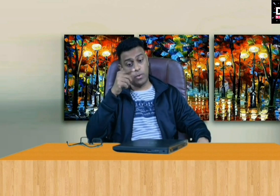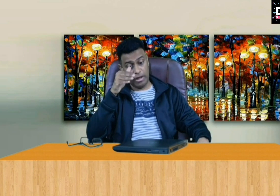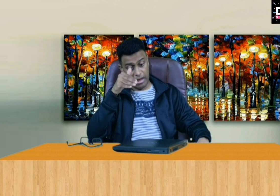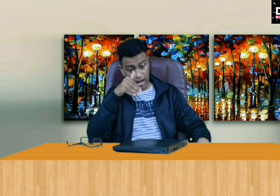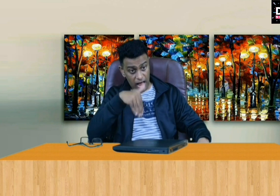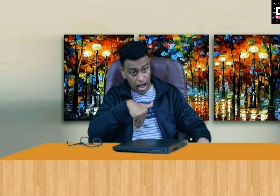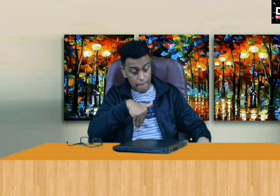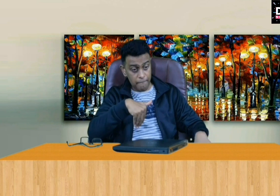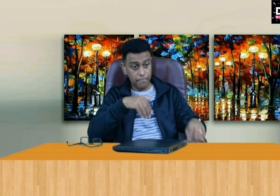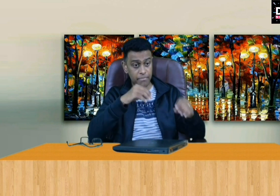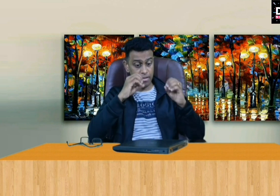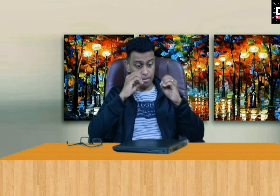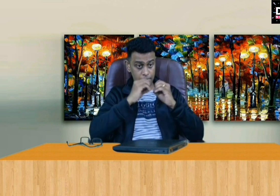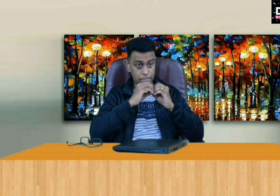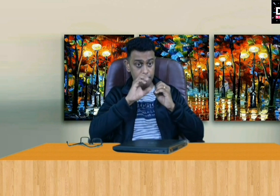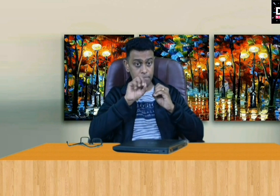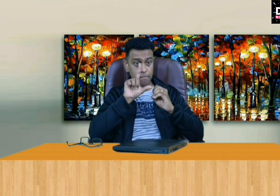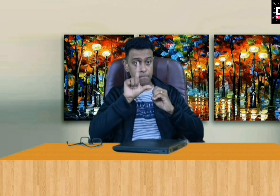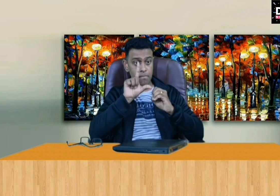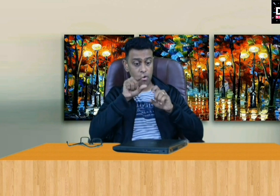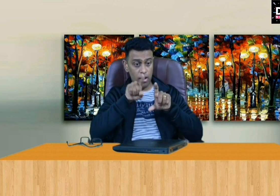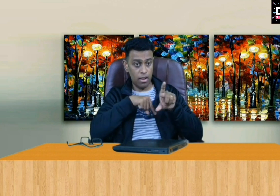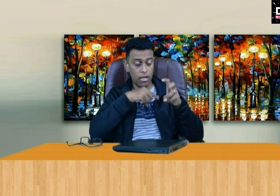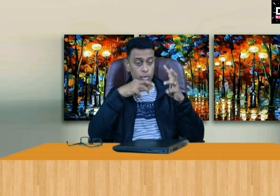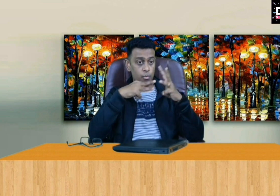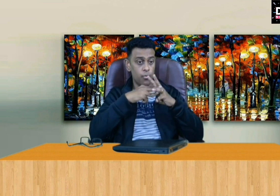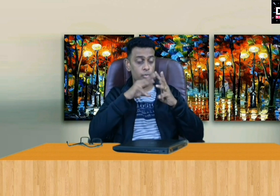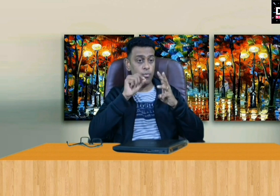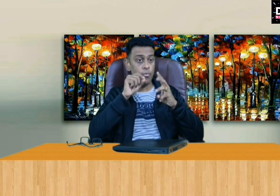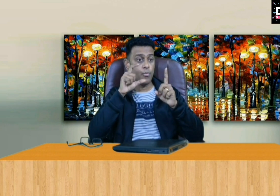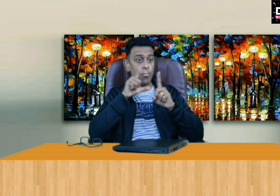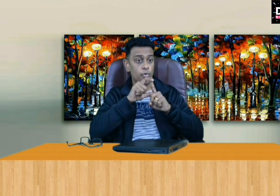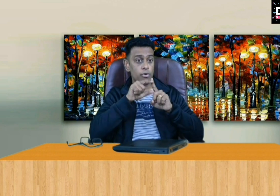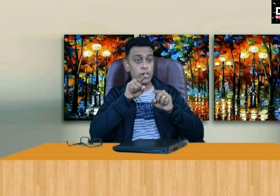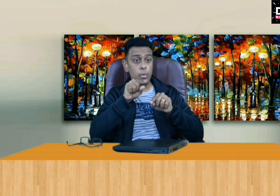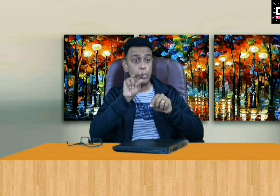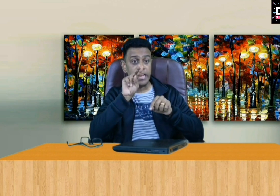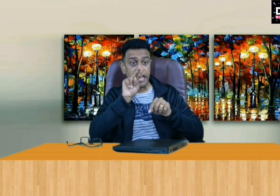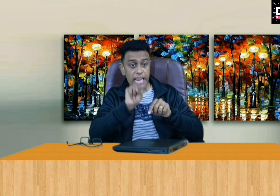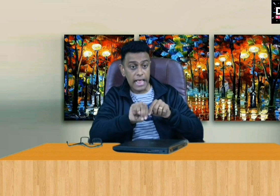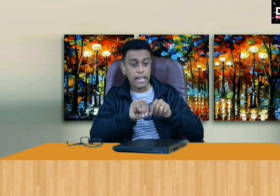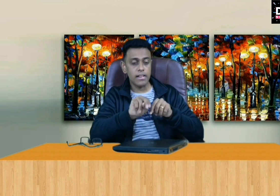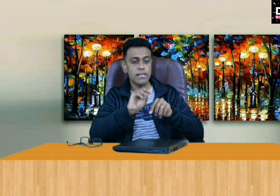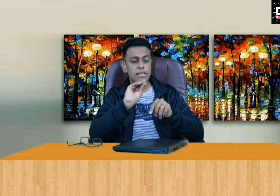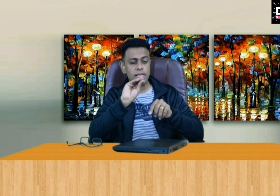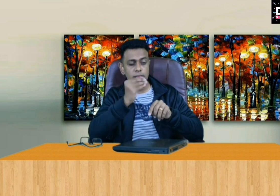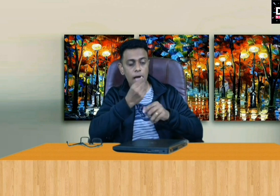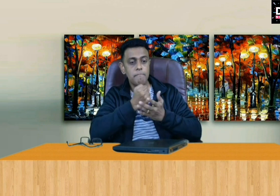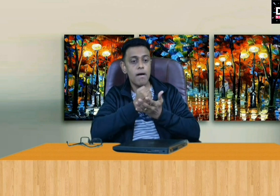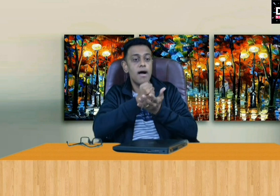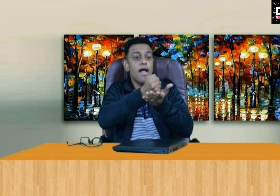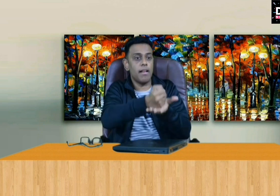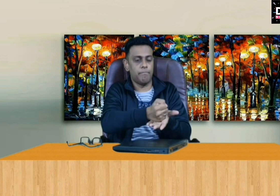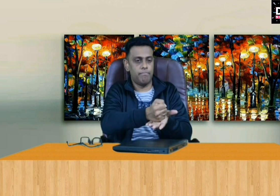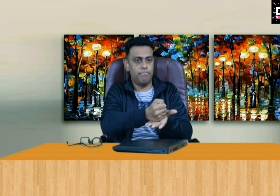To enter into Bollywood, you need someone's help